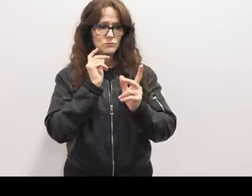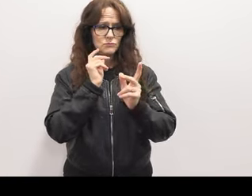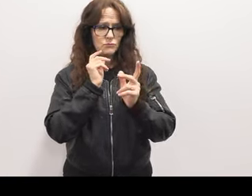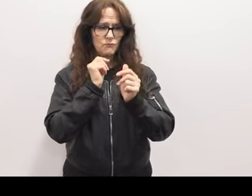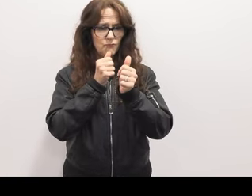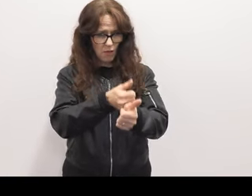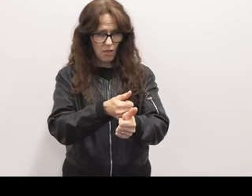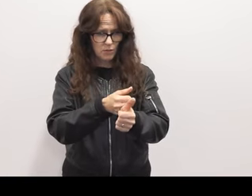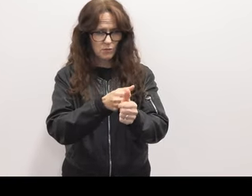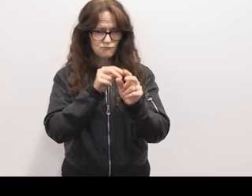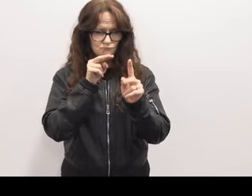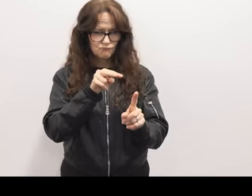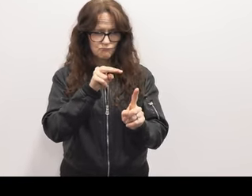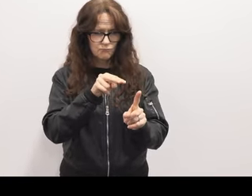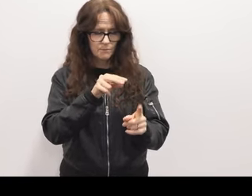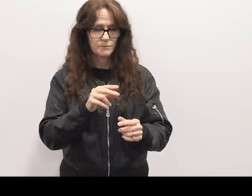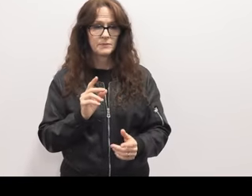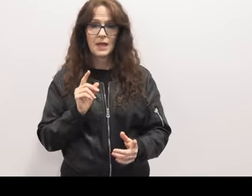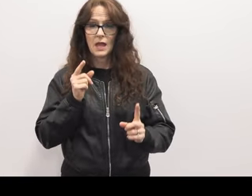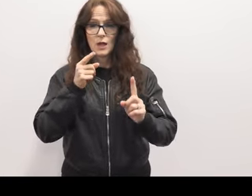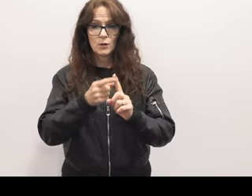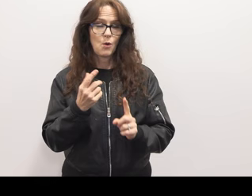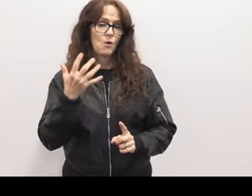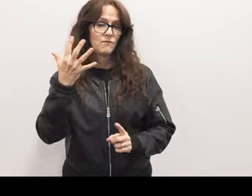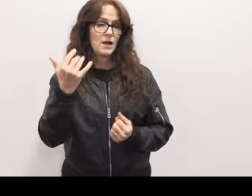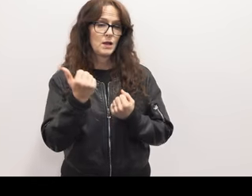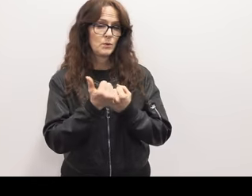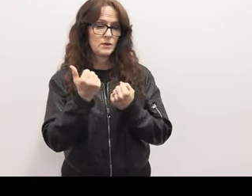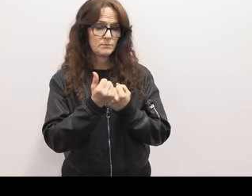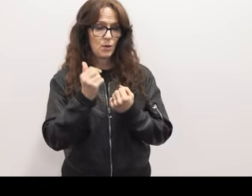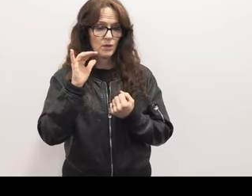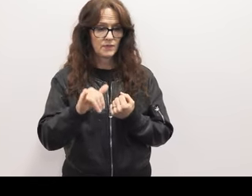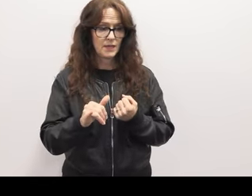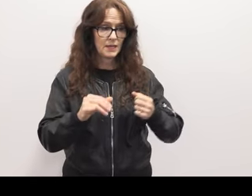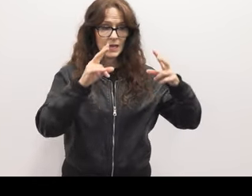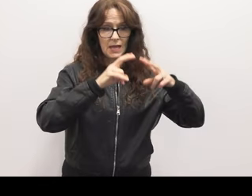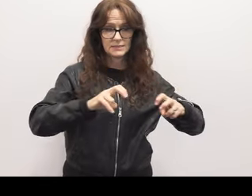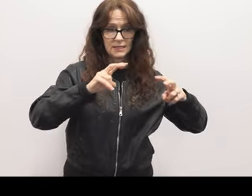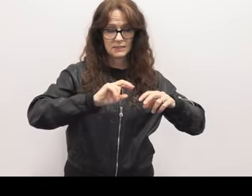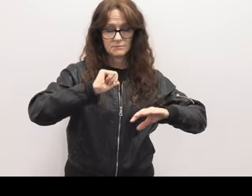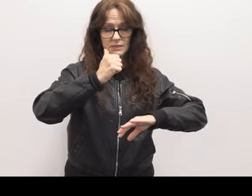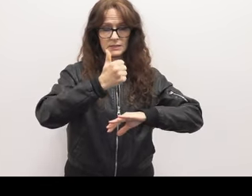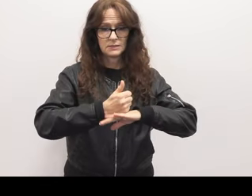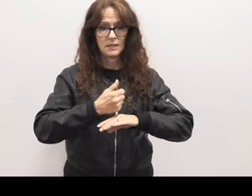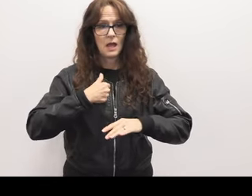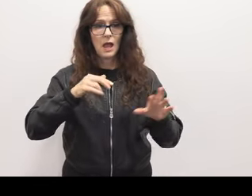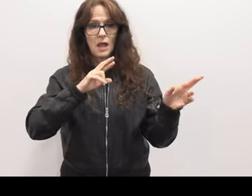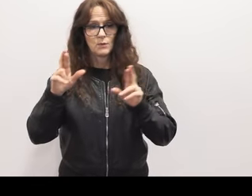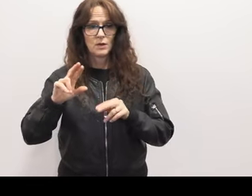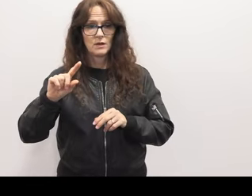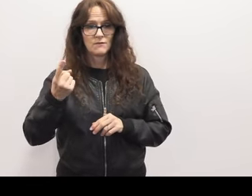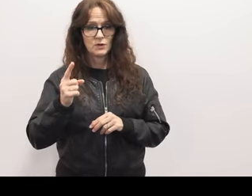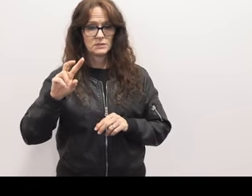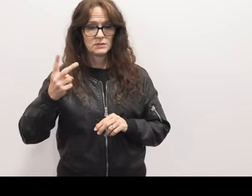And that goal five would also support that. So we have assessments in place, i-Ready for first and second grade,